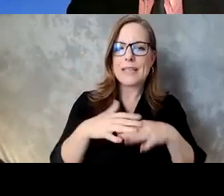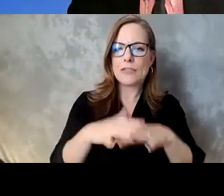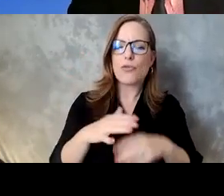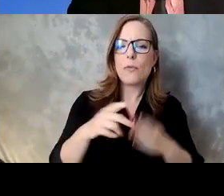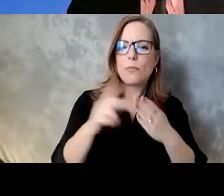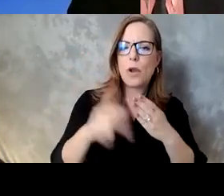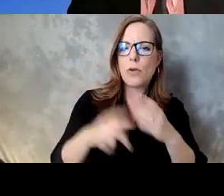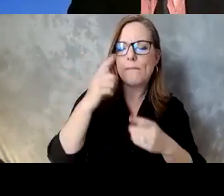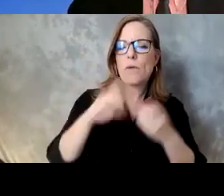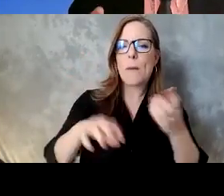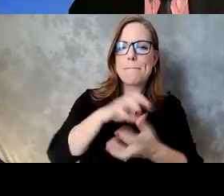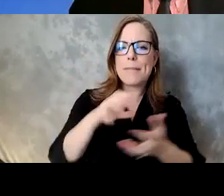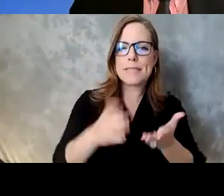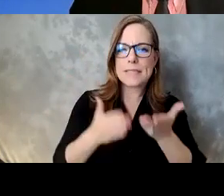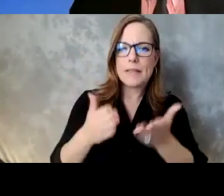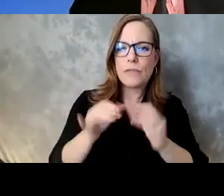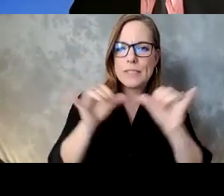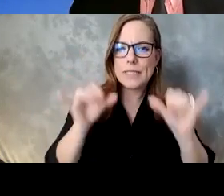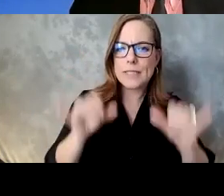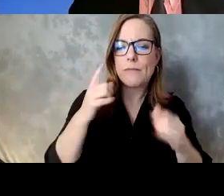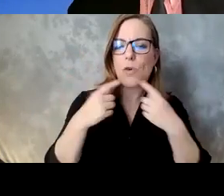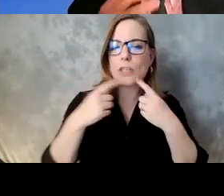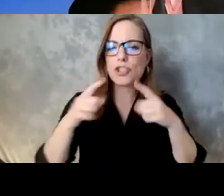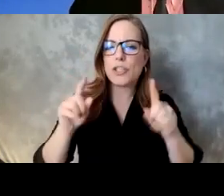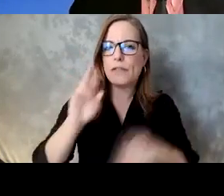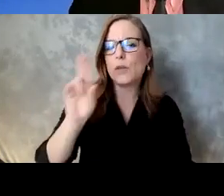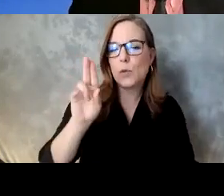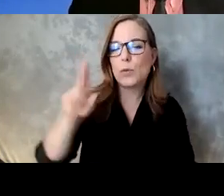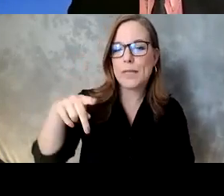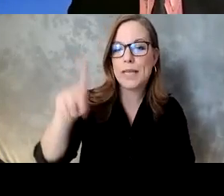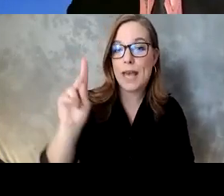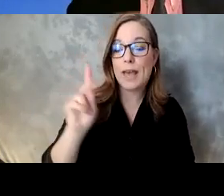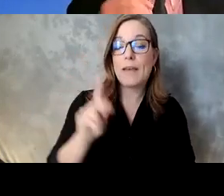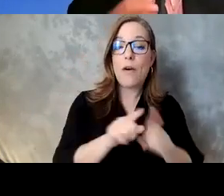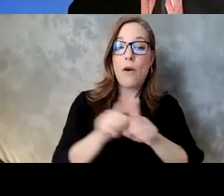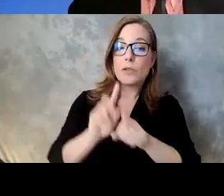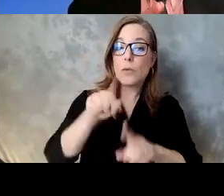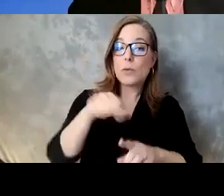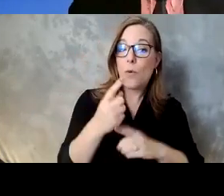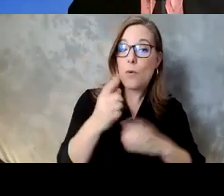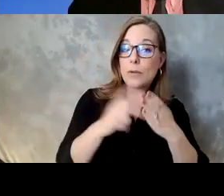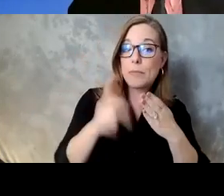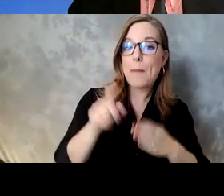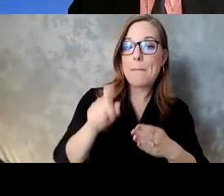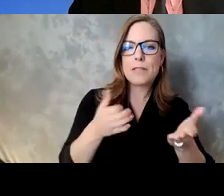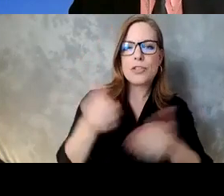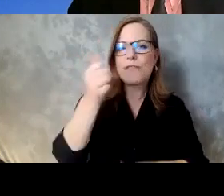for achieving UPK. It is also the only program that must serve any four-year-old child that